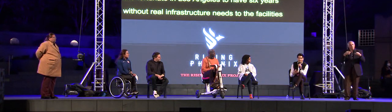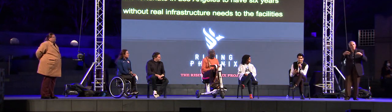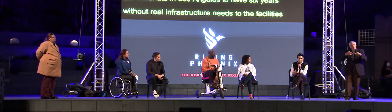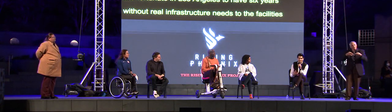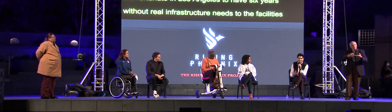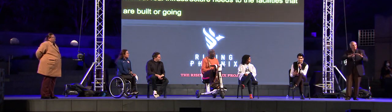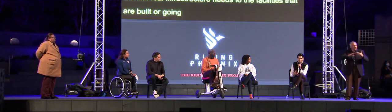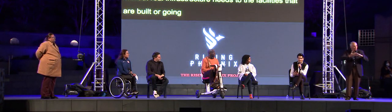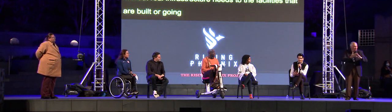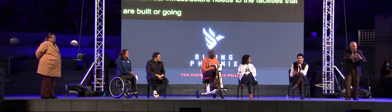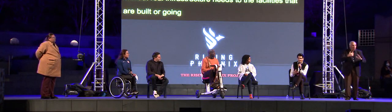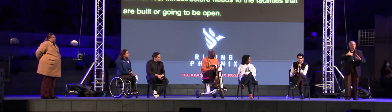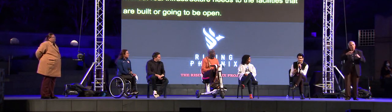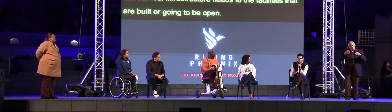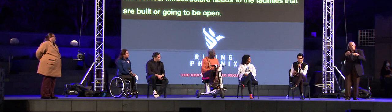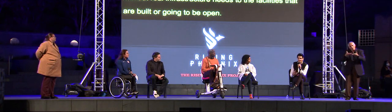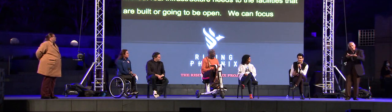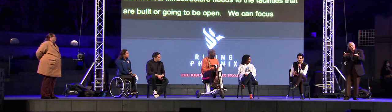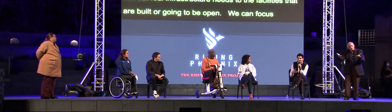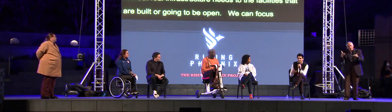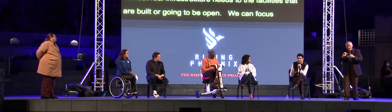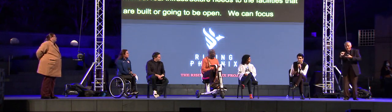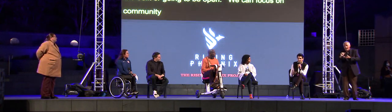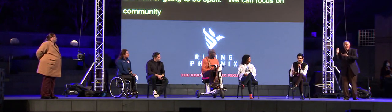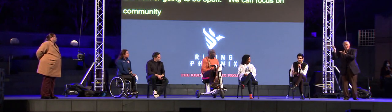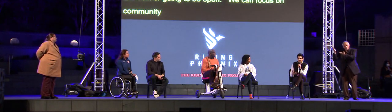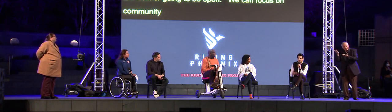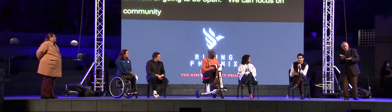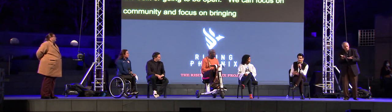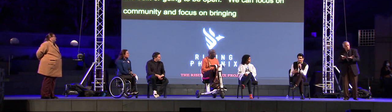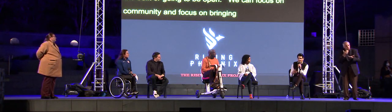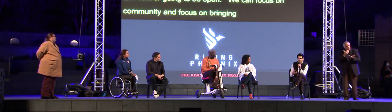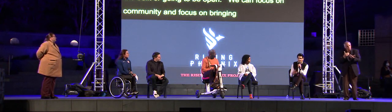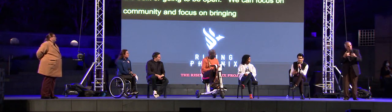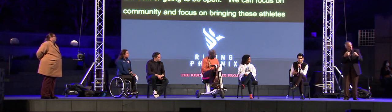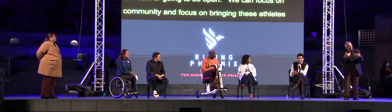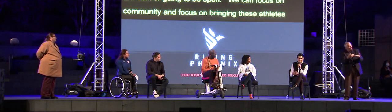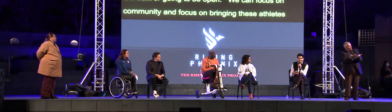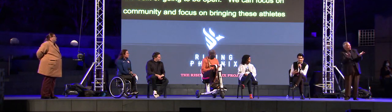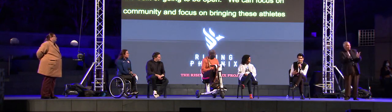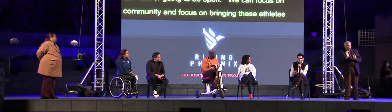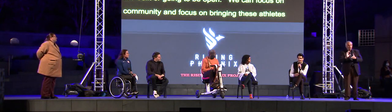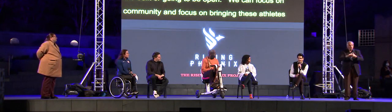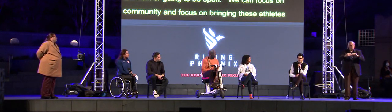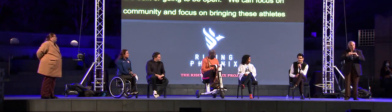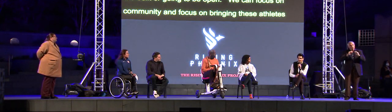We can focus on bringing these athletes to the forefront, telling their stories to educate.